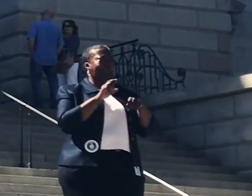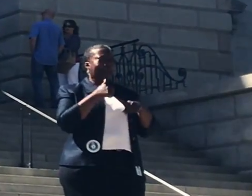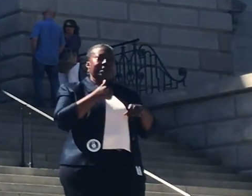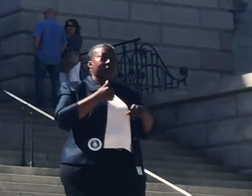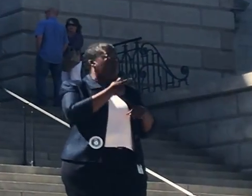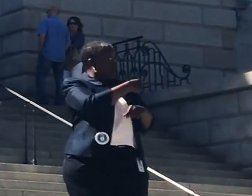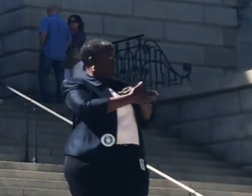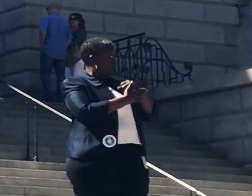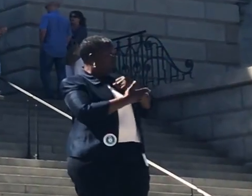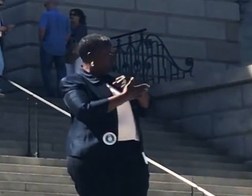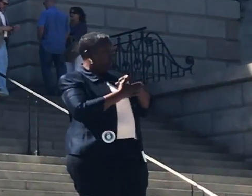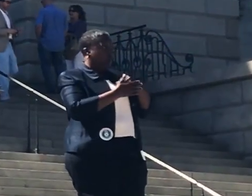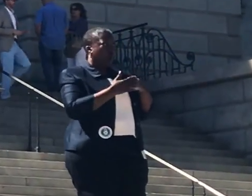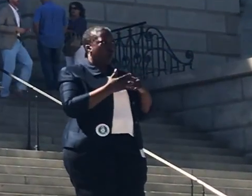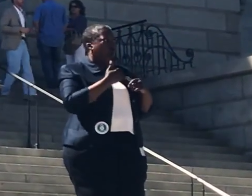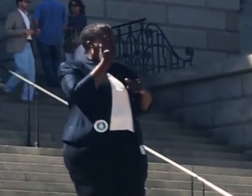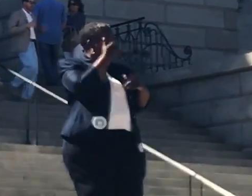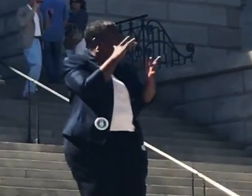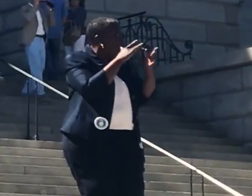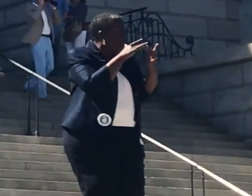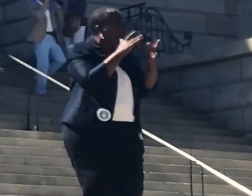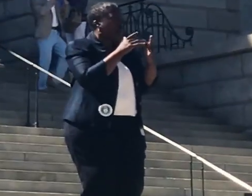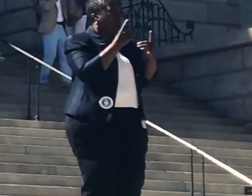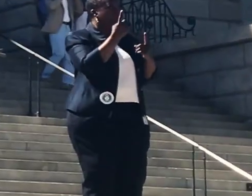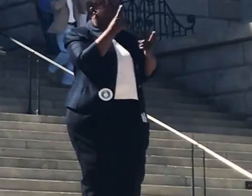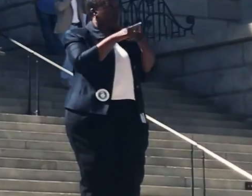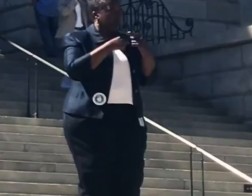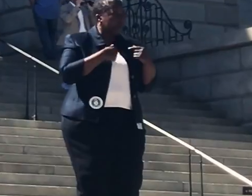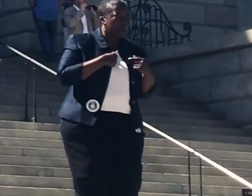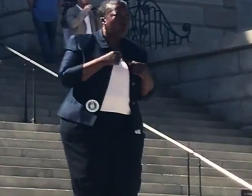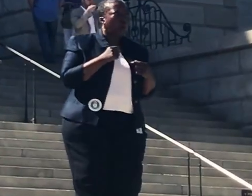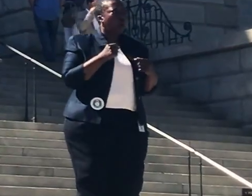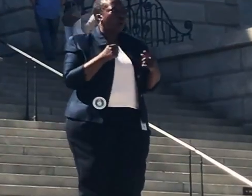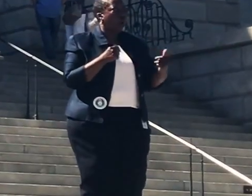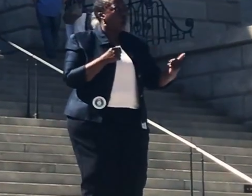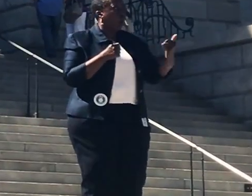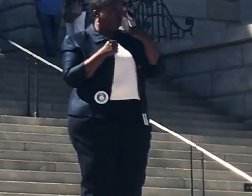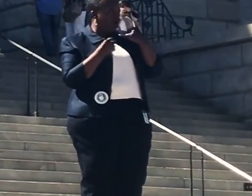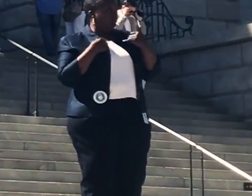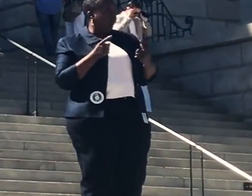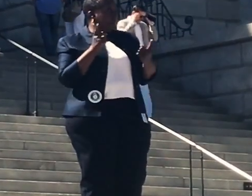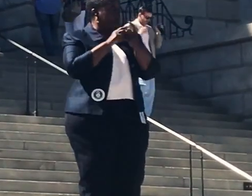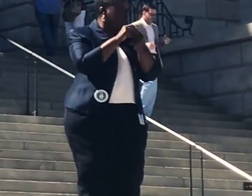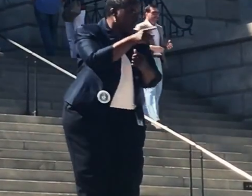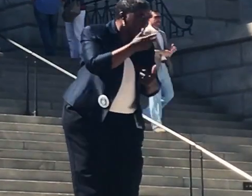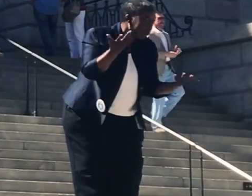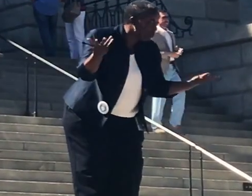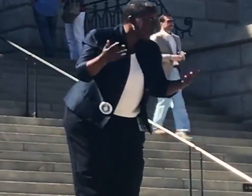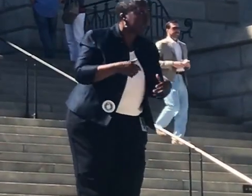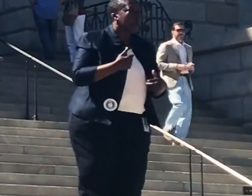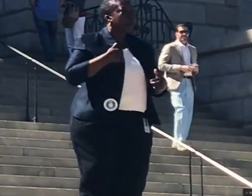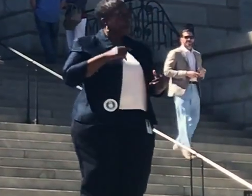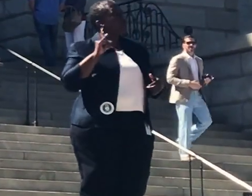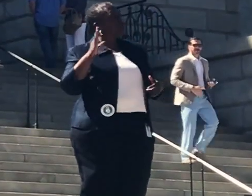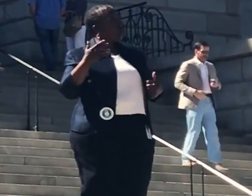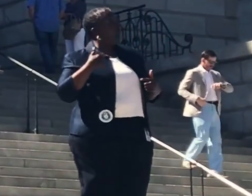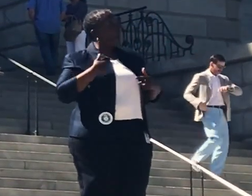you, call that number, and come see me. Or you call me, and I'll come see you. It's our job, and we're more than happy to help you.